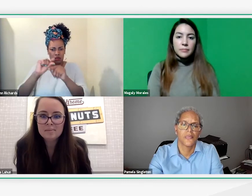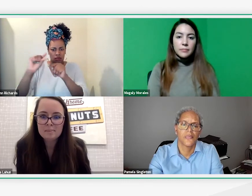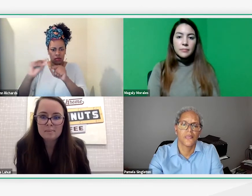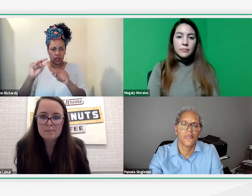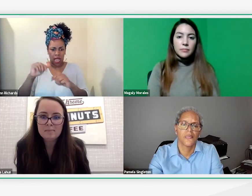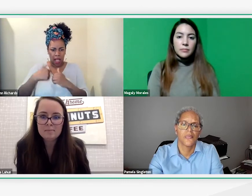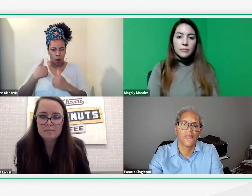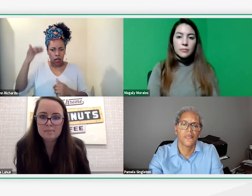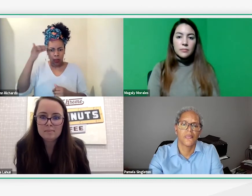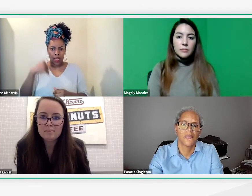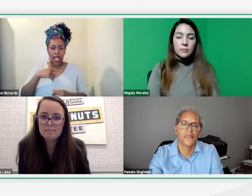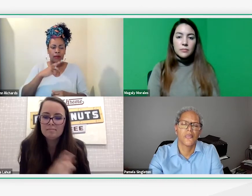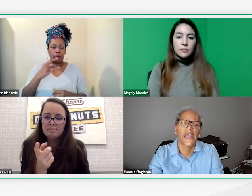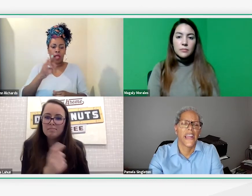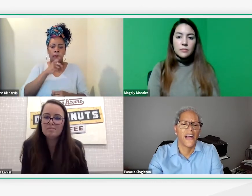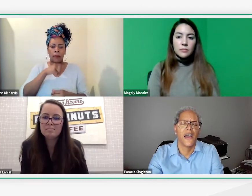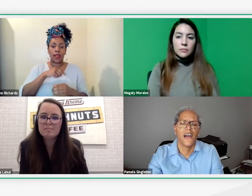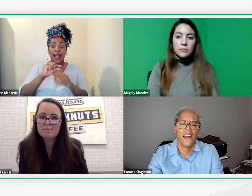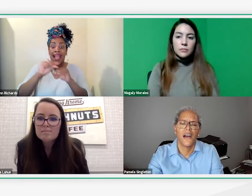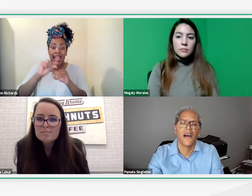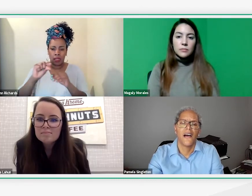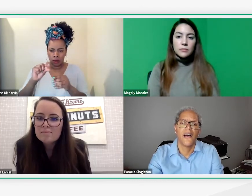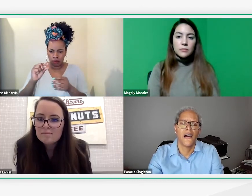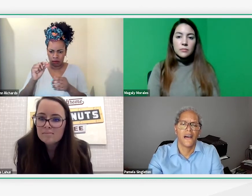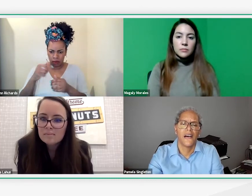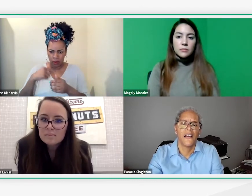And how do we figure out how much we should be paying quarterly?